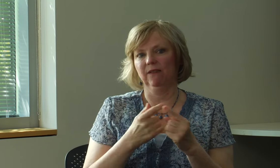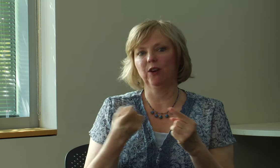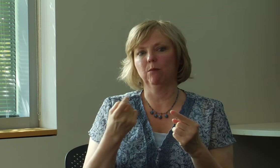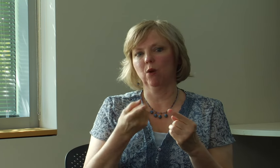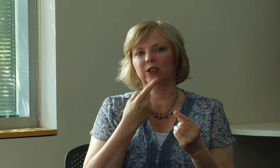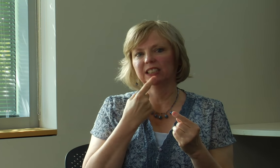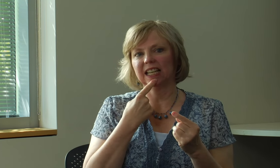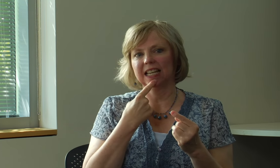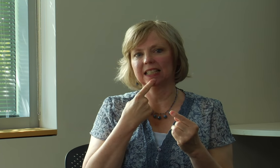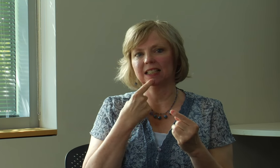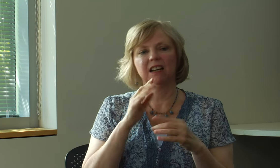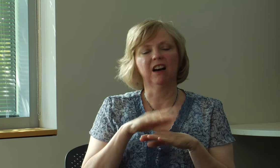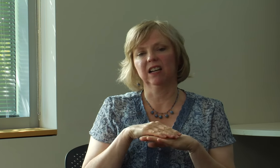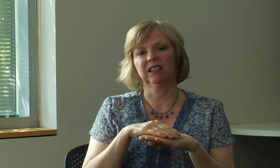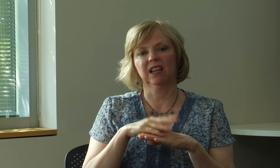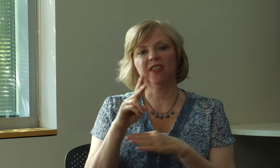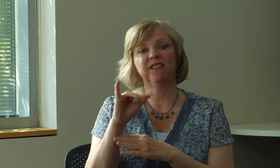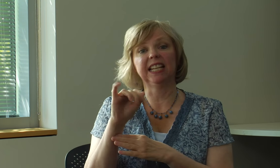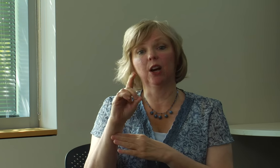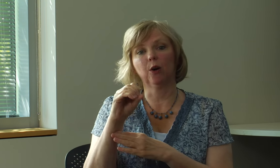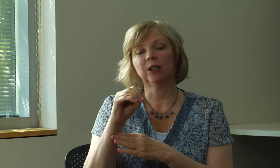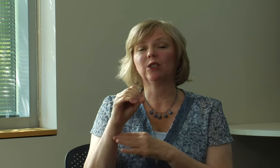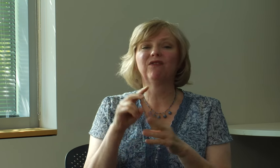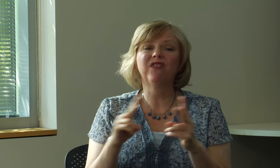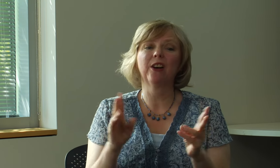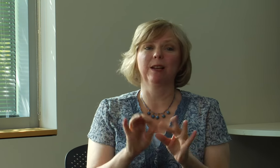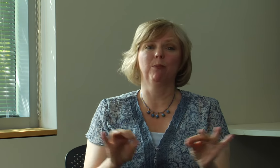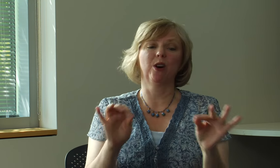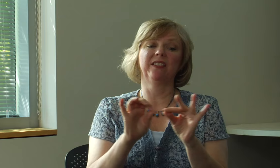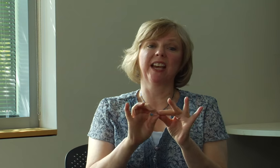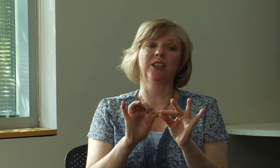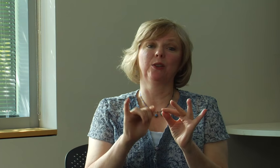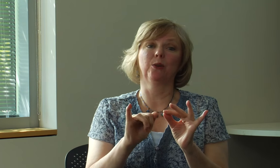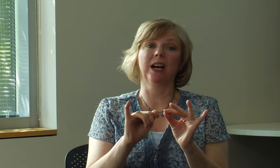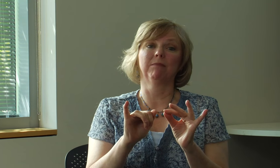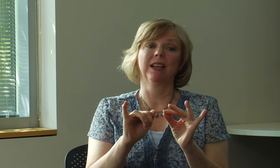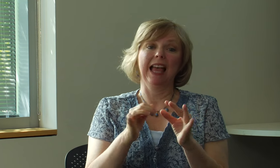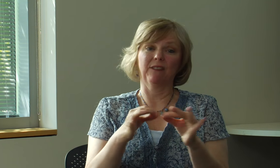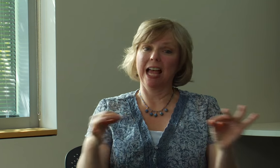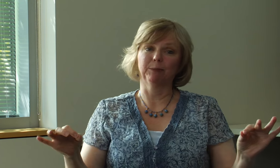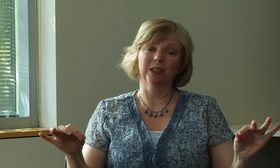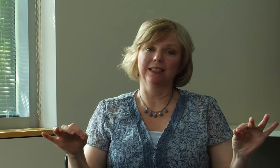from what you're saying on the video. So it's very important that you have captioning.